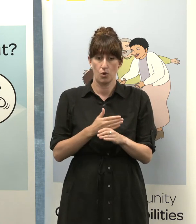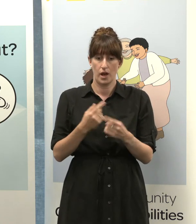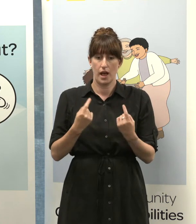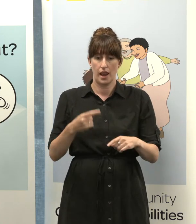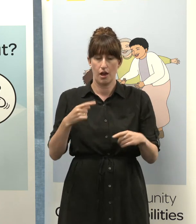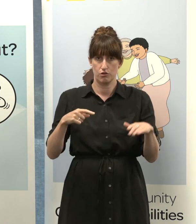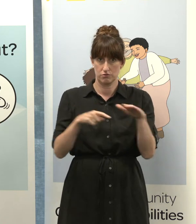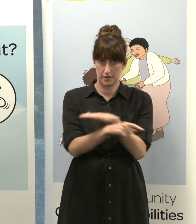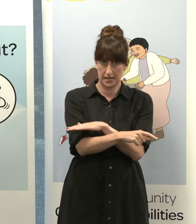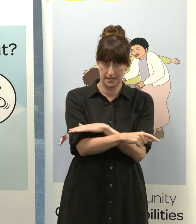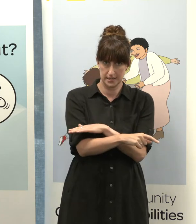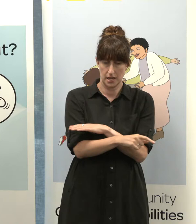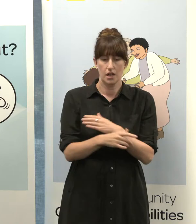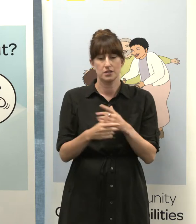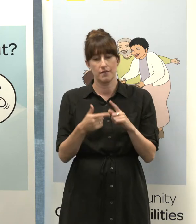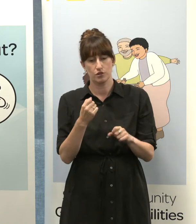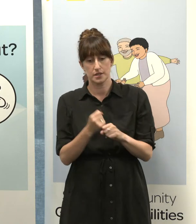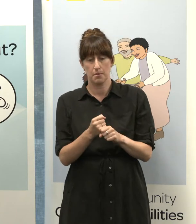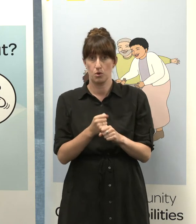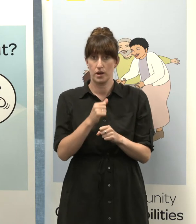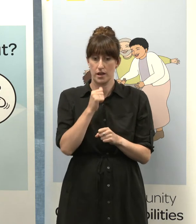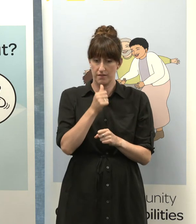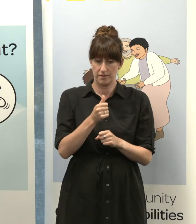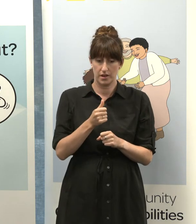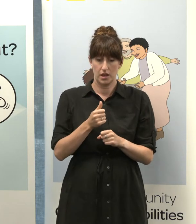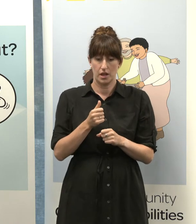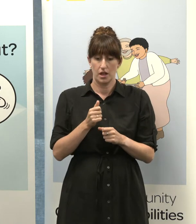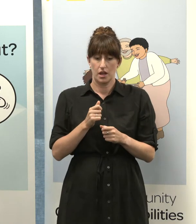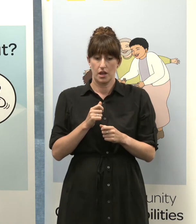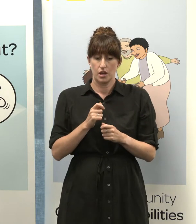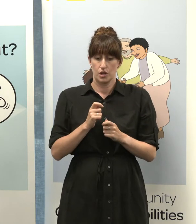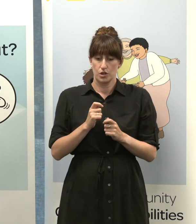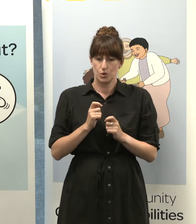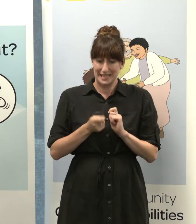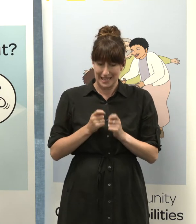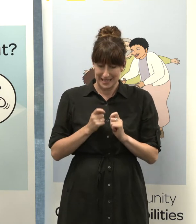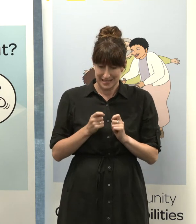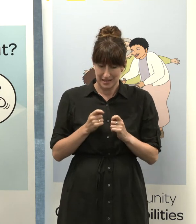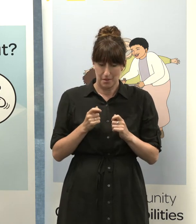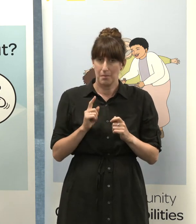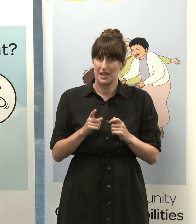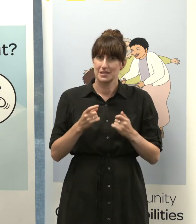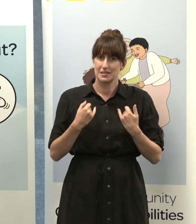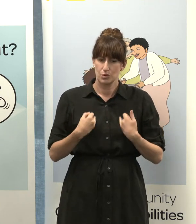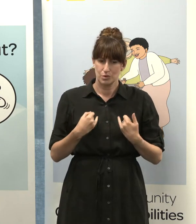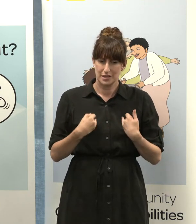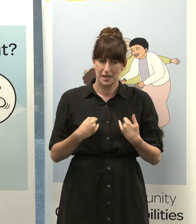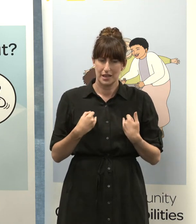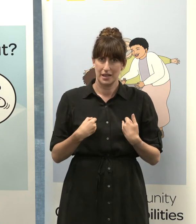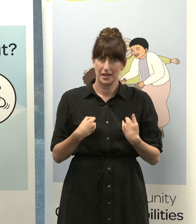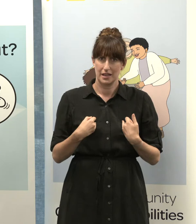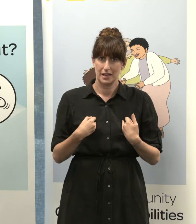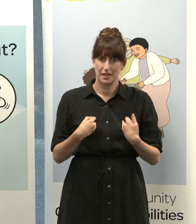experts calling for a 'test to release' scheme where people